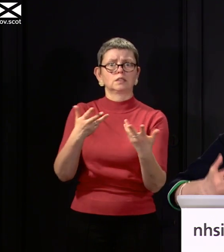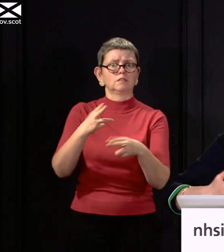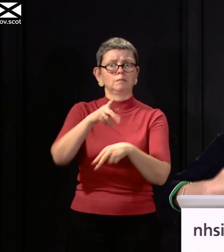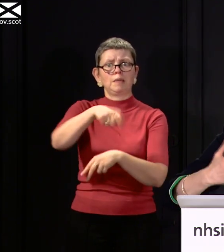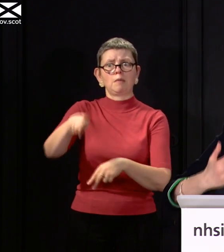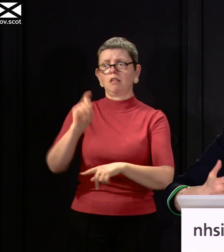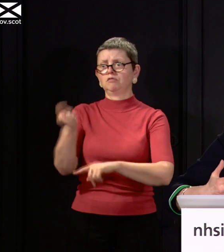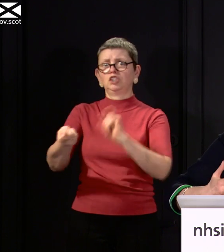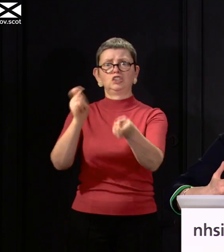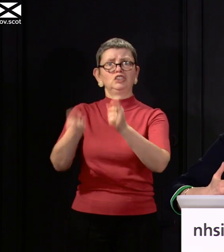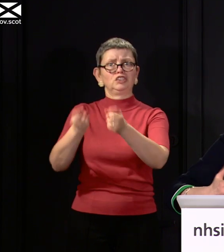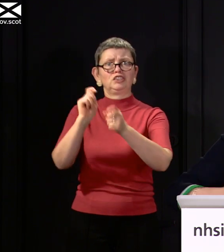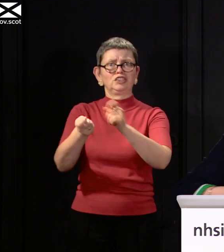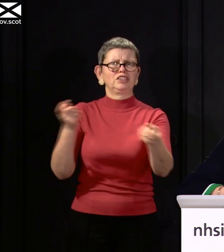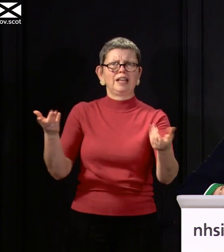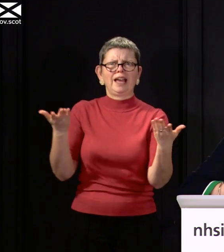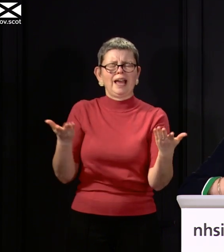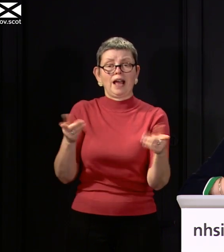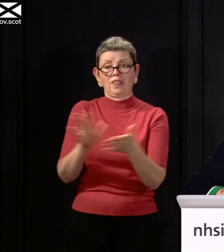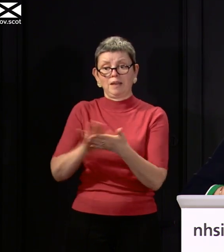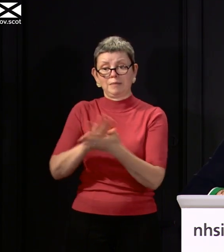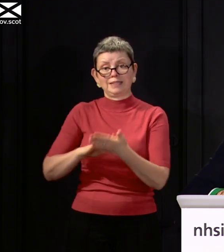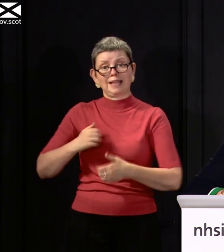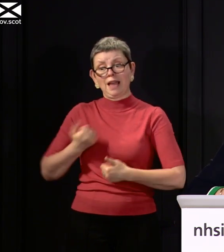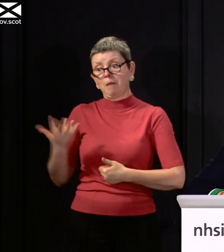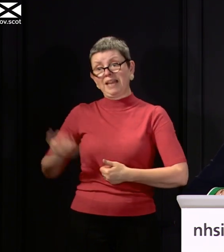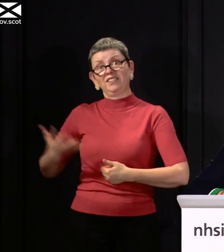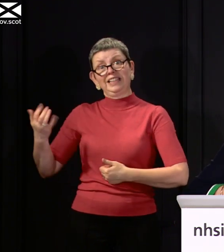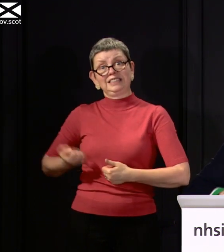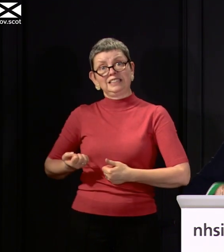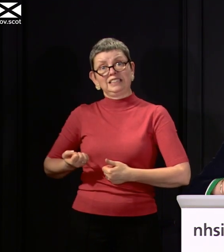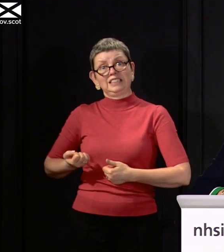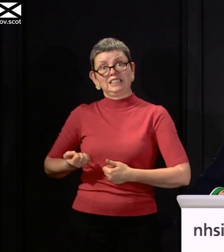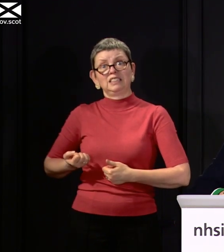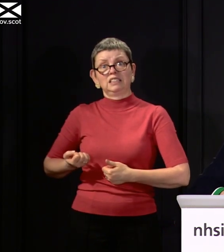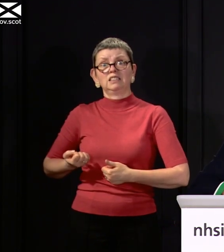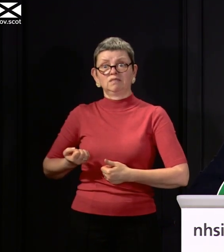bill and supporting people differently, so as much of the support should be focused on